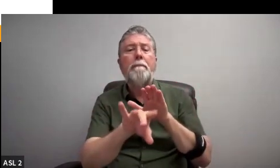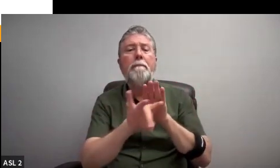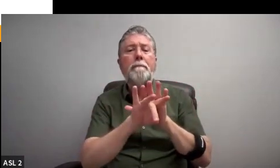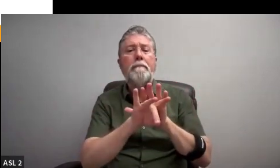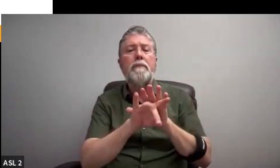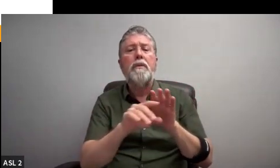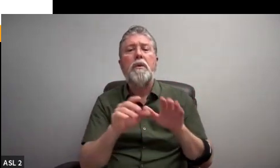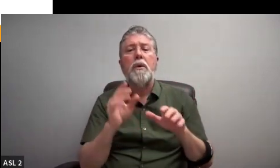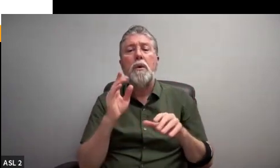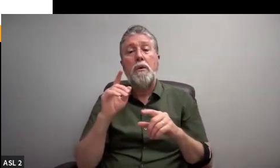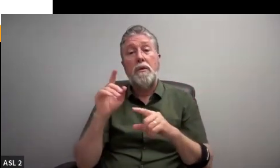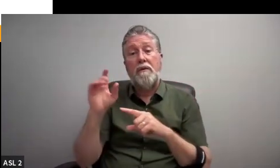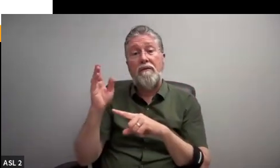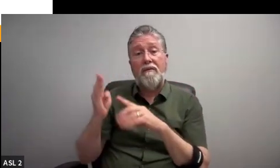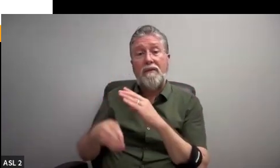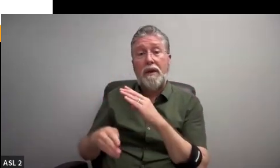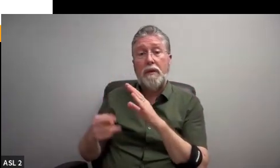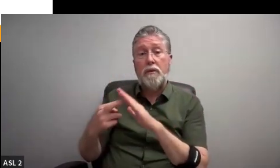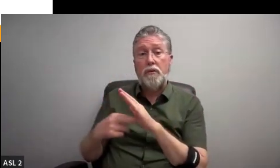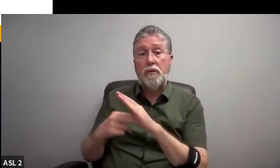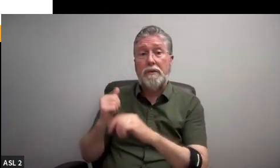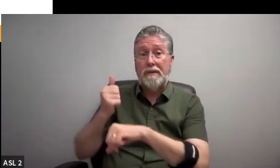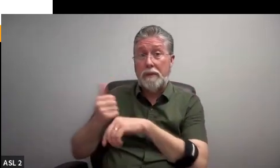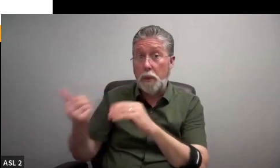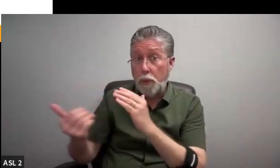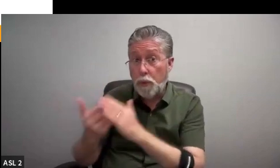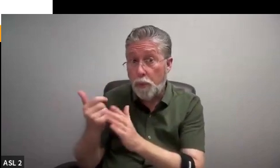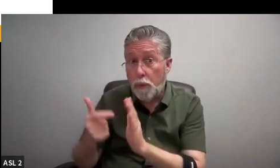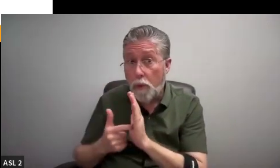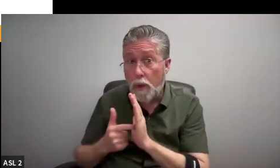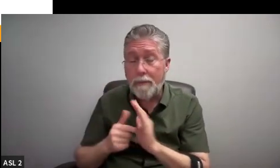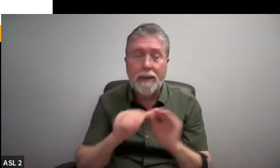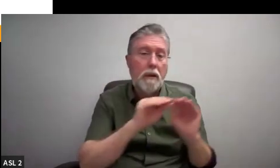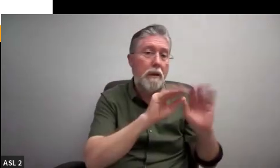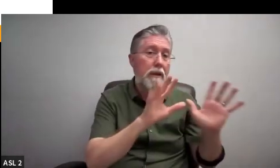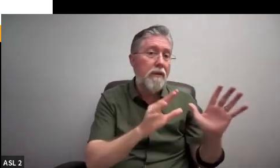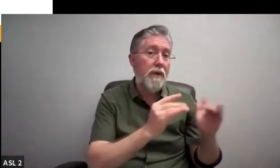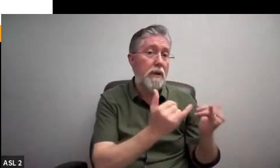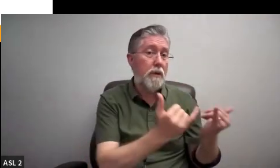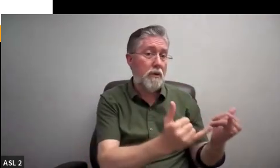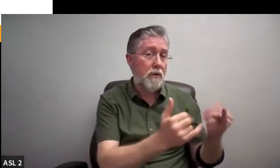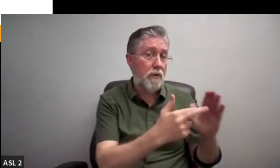established a new requirement, clarified an existing requirement, or modified an